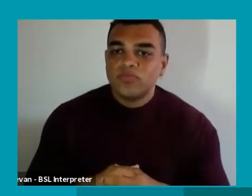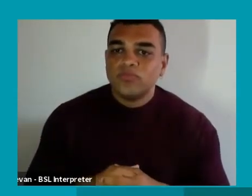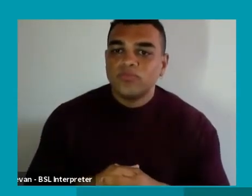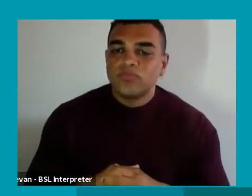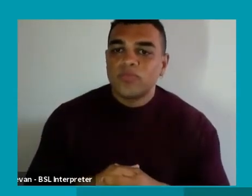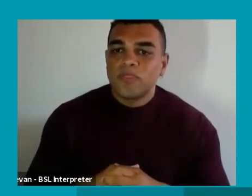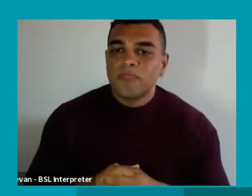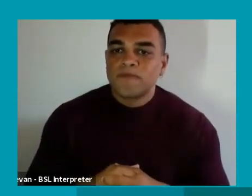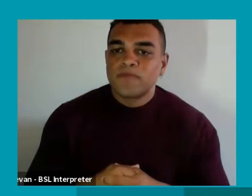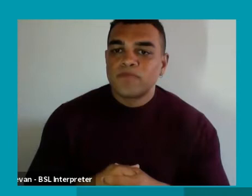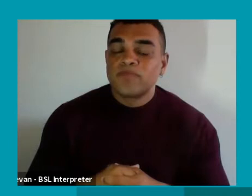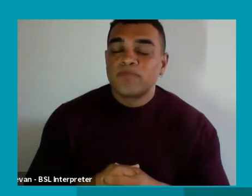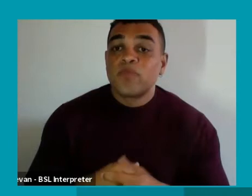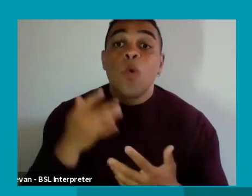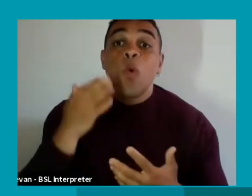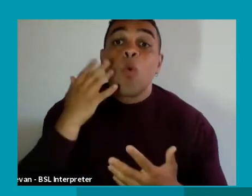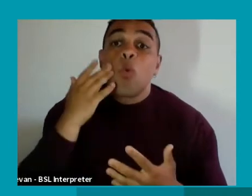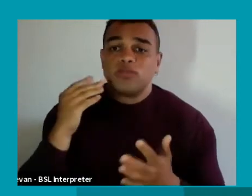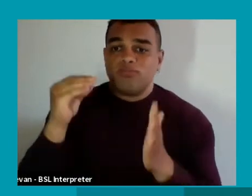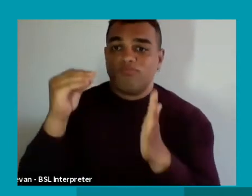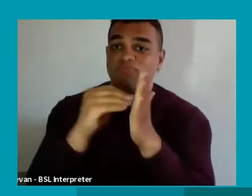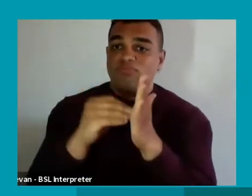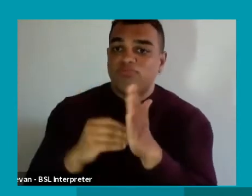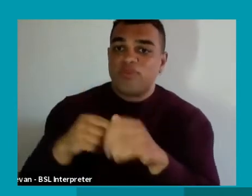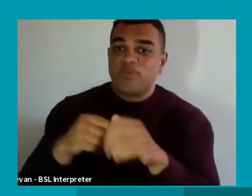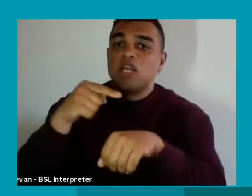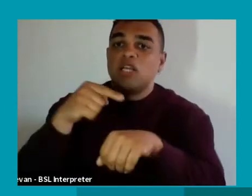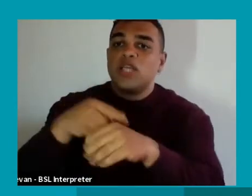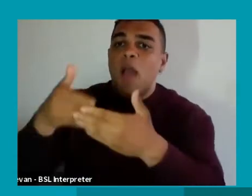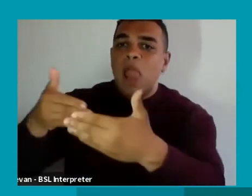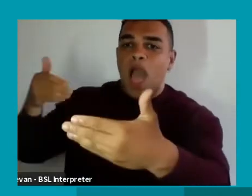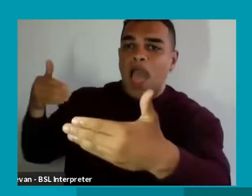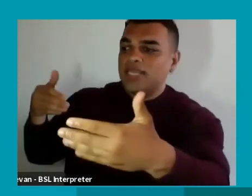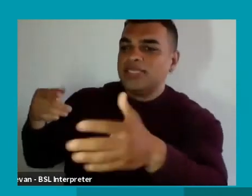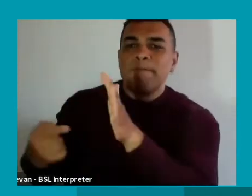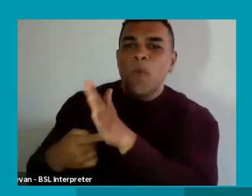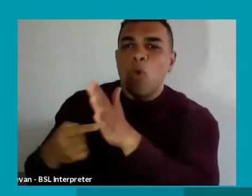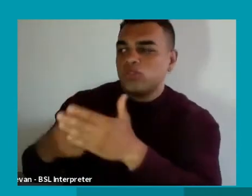much you've actually achieved so far. You will develop hundreds of skills during your lifetime, and it's just about selecting which